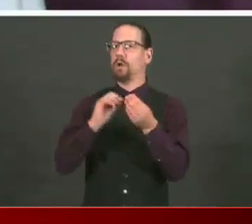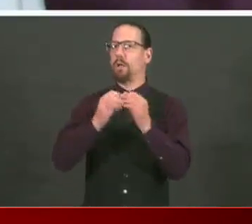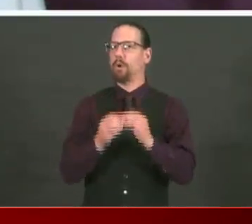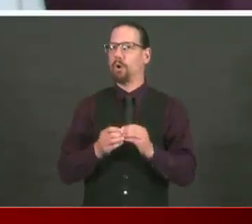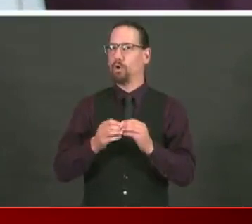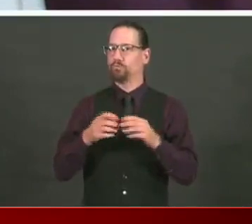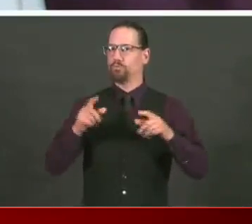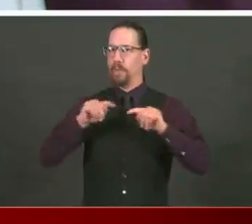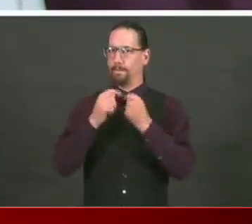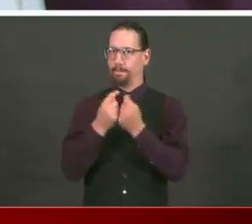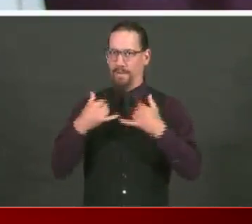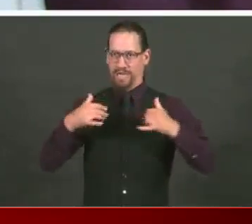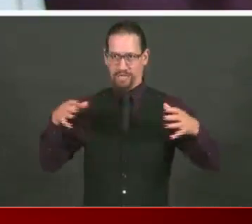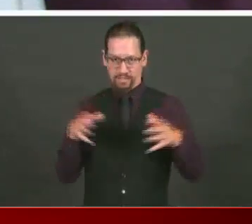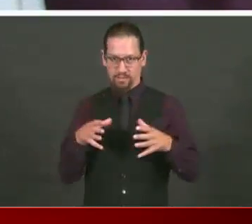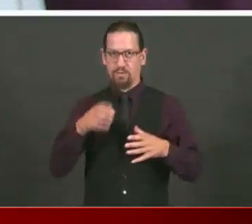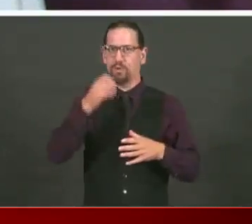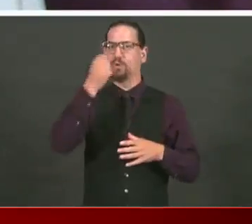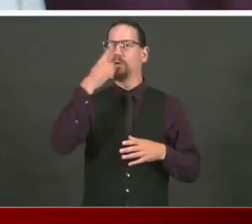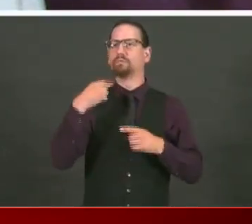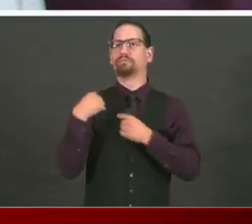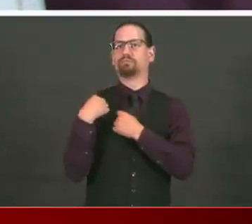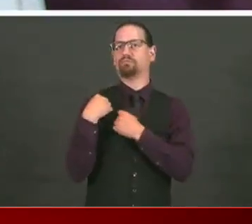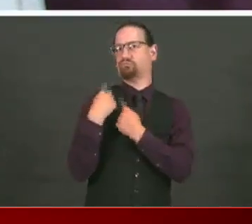UNTIL NOW, WE HAVE SAID ONLY SCRIMMAGES OR DRILLS.